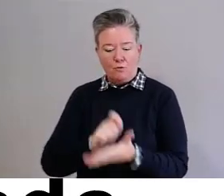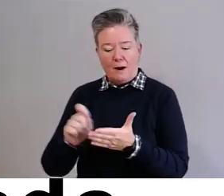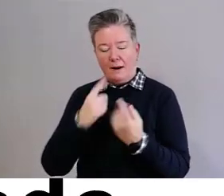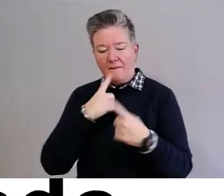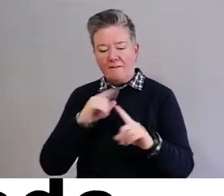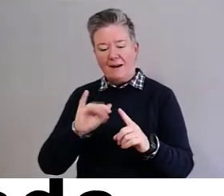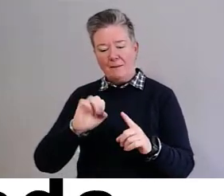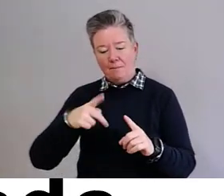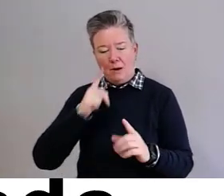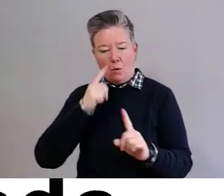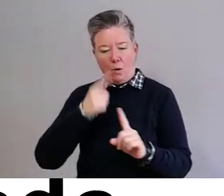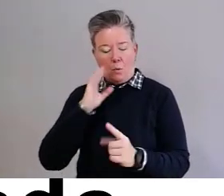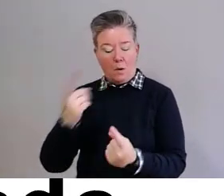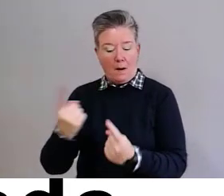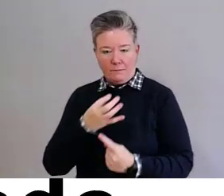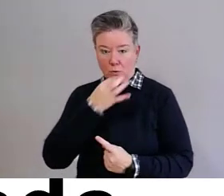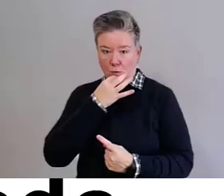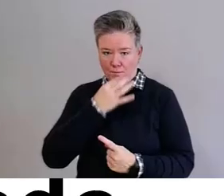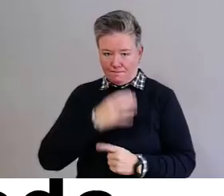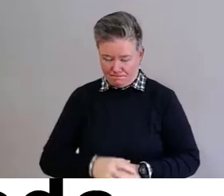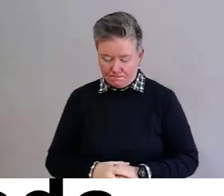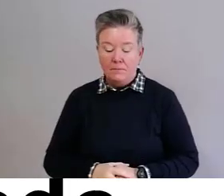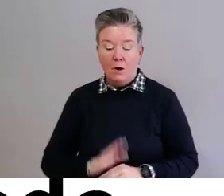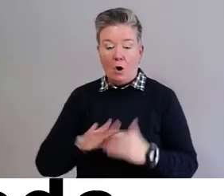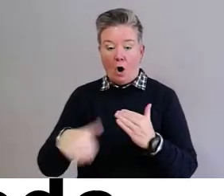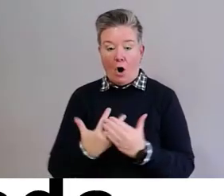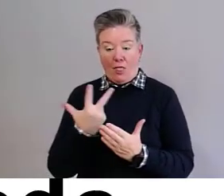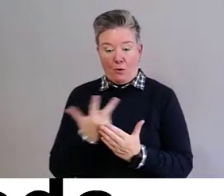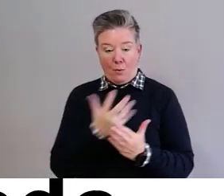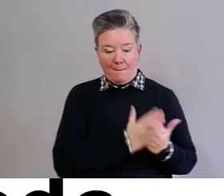which will be coming soon. All three parts will be available